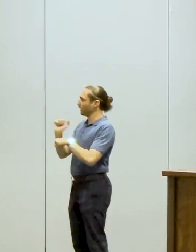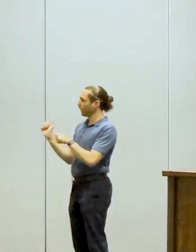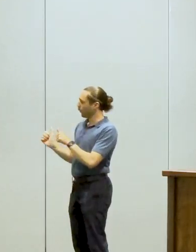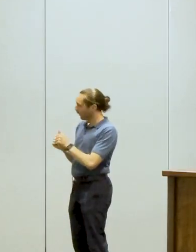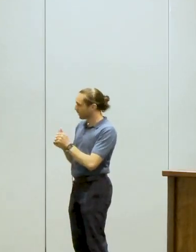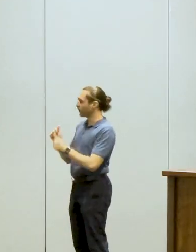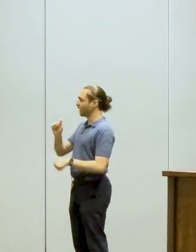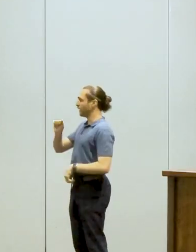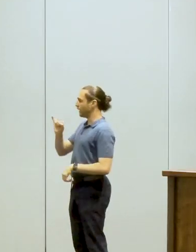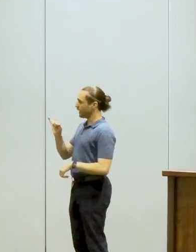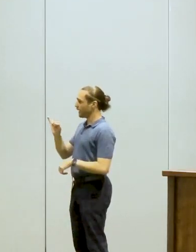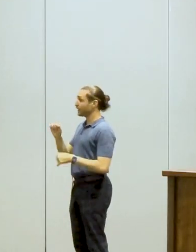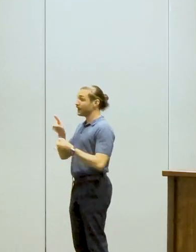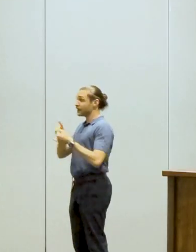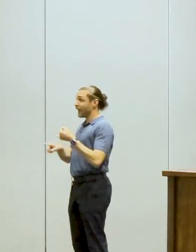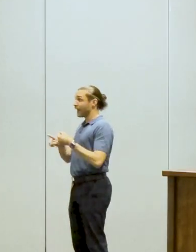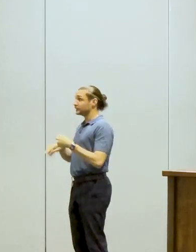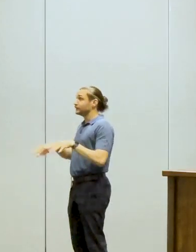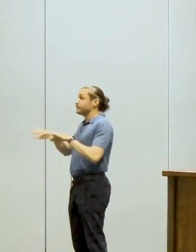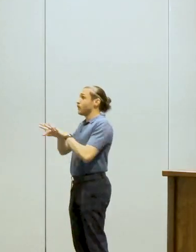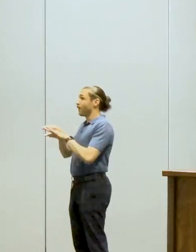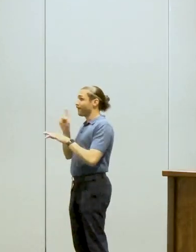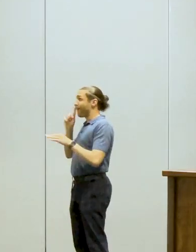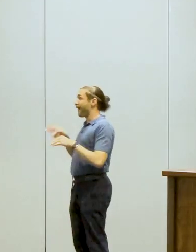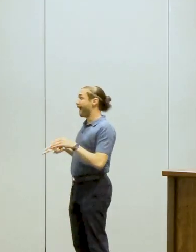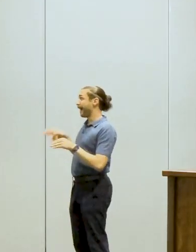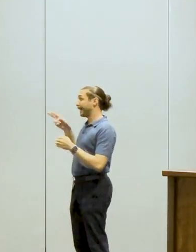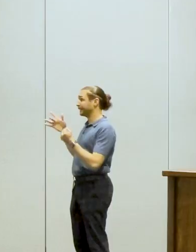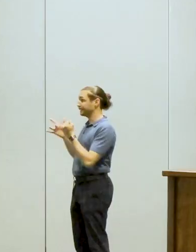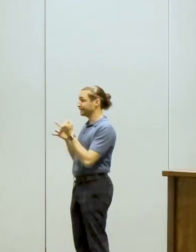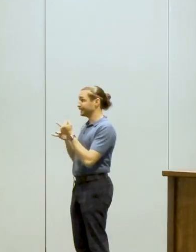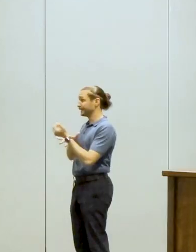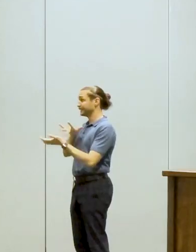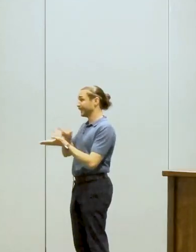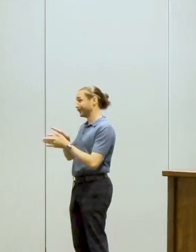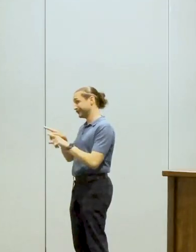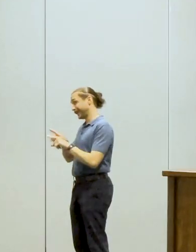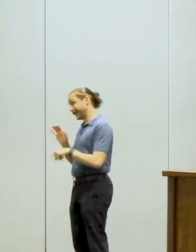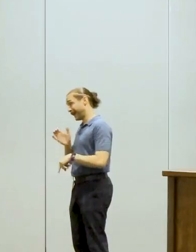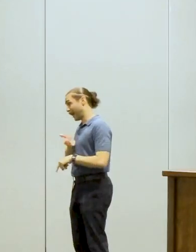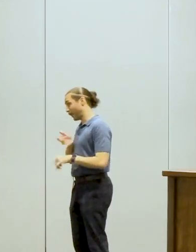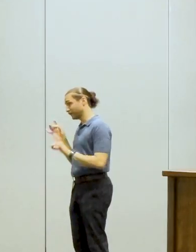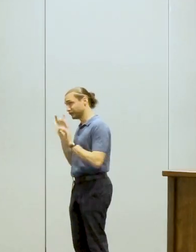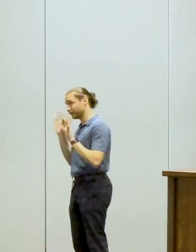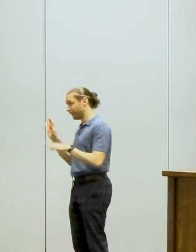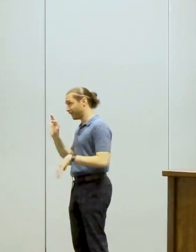especially in our high tech centers and ours at RCC is fantastic, but students need training in how to use these things.